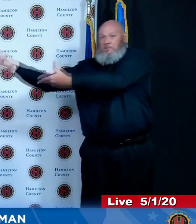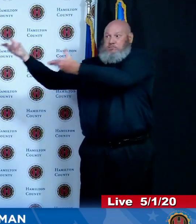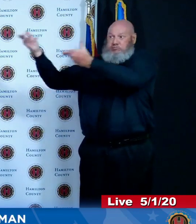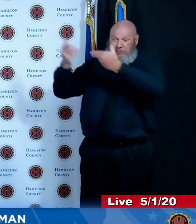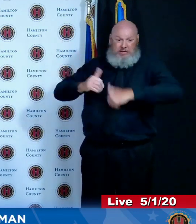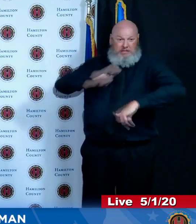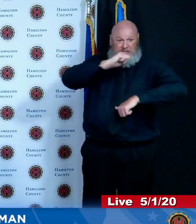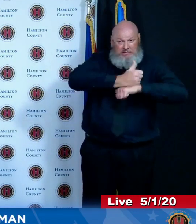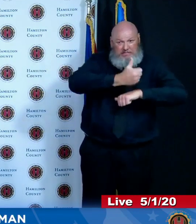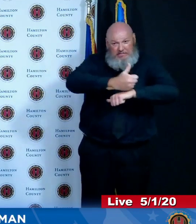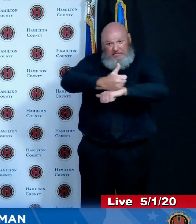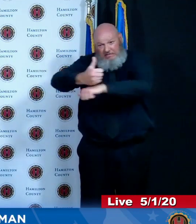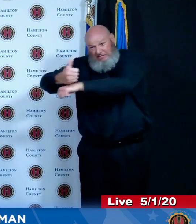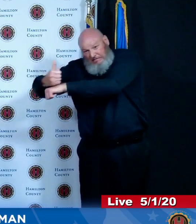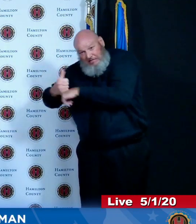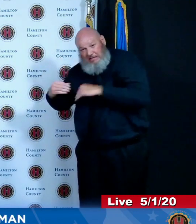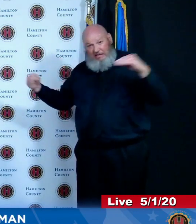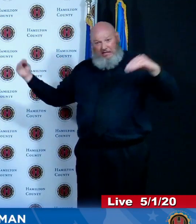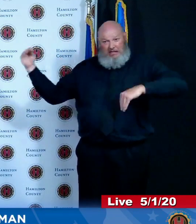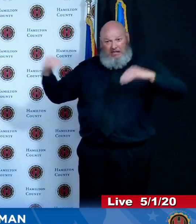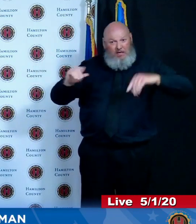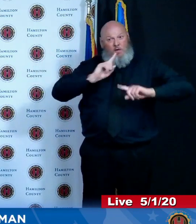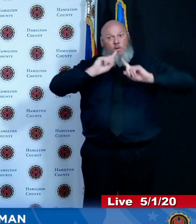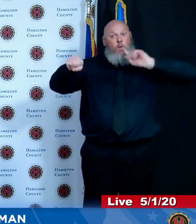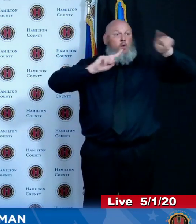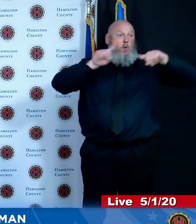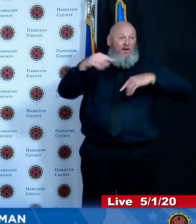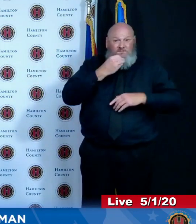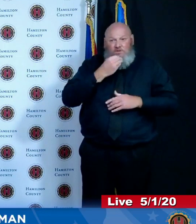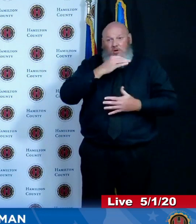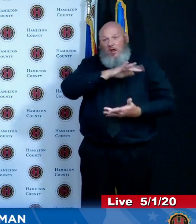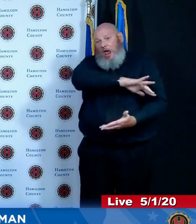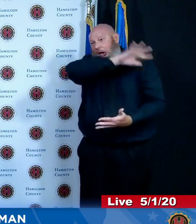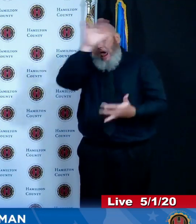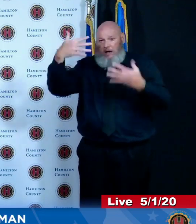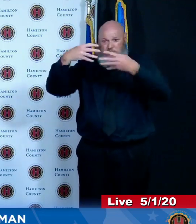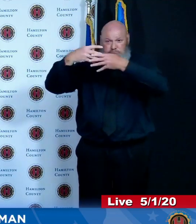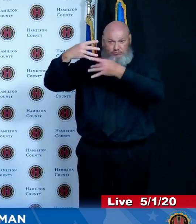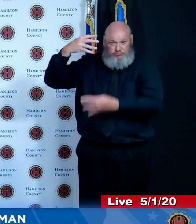a tight area that the spread of Covid-19 is greatest and for that reason the mass